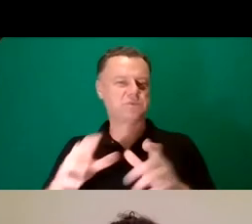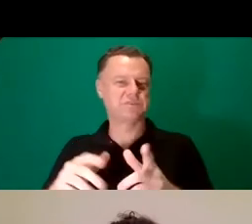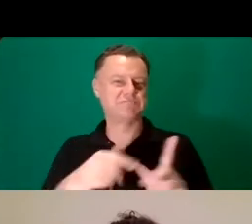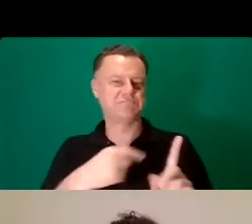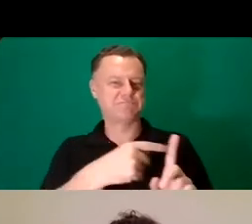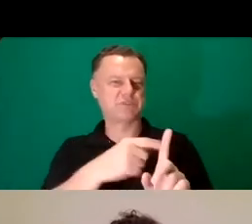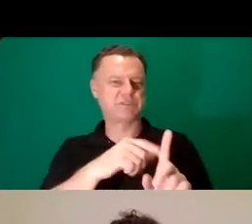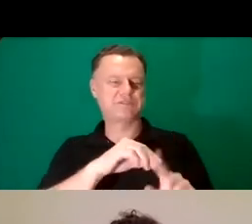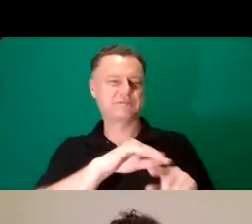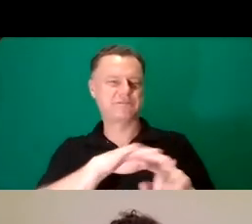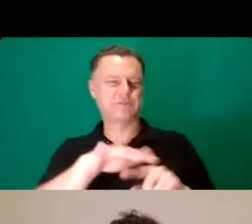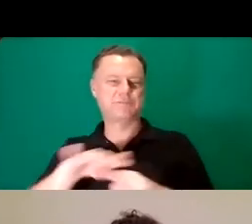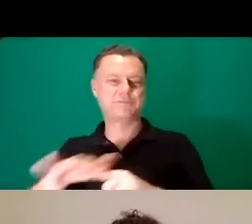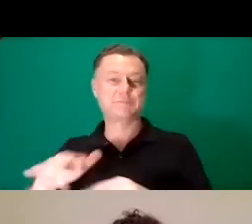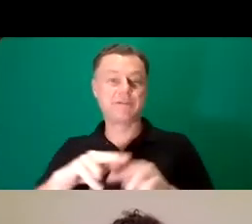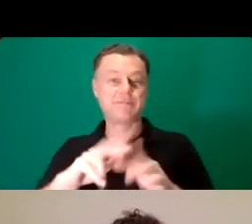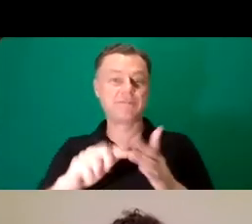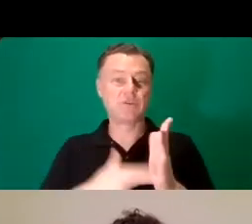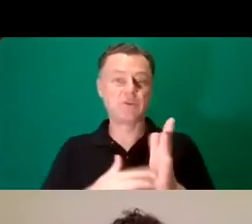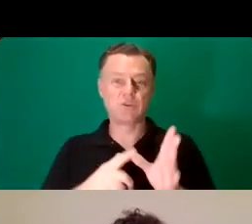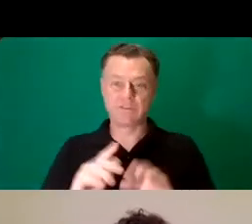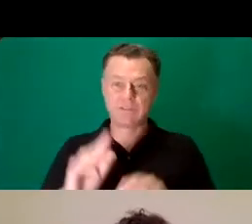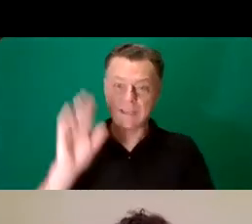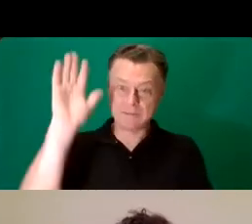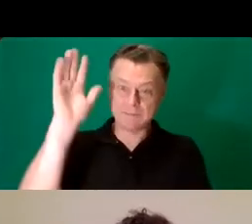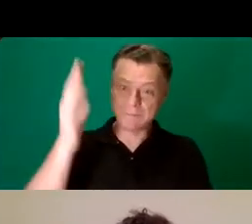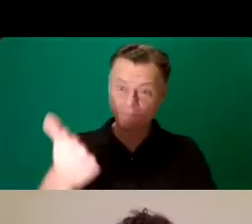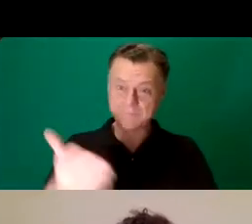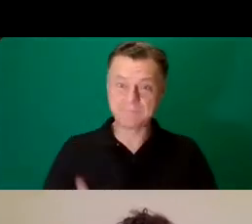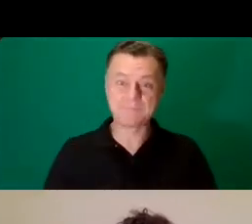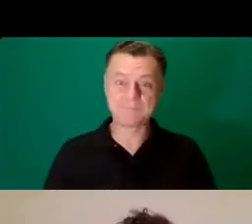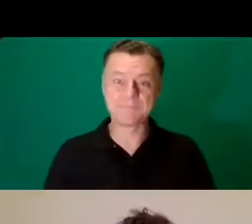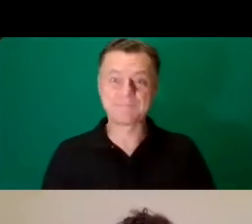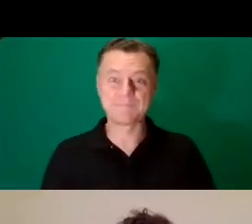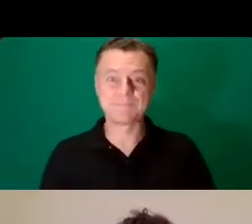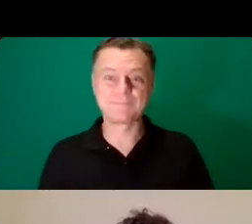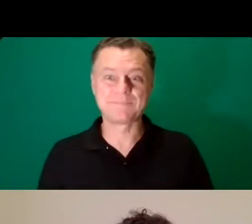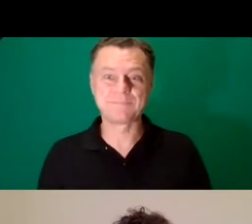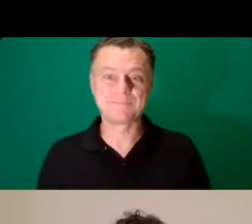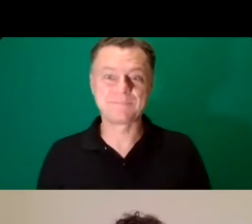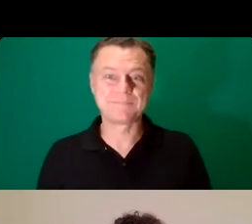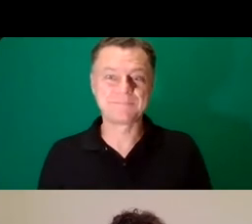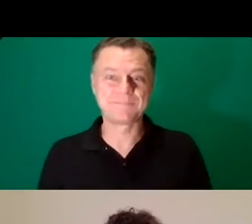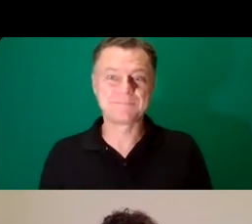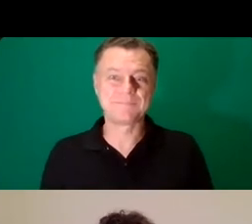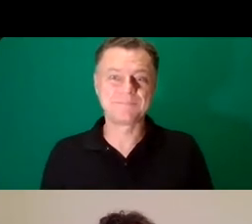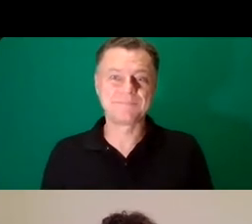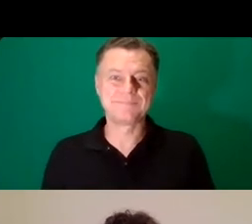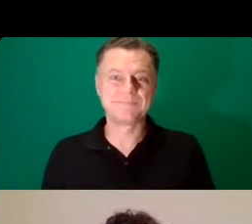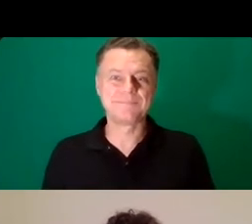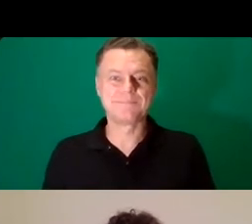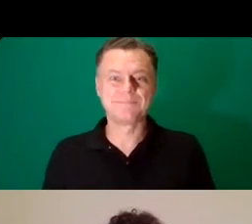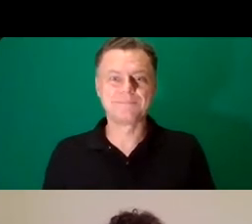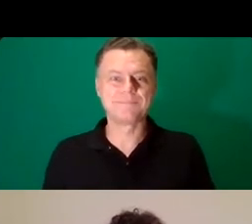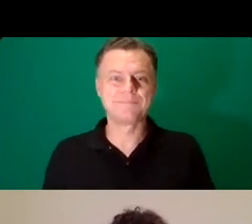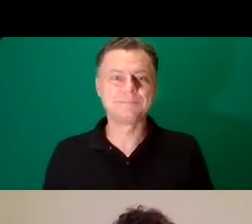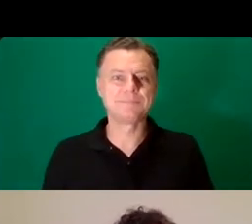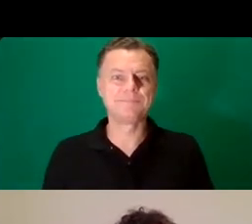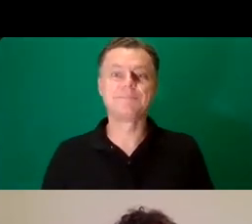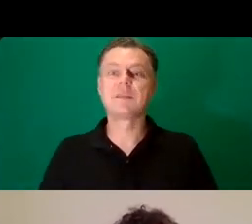Fiona, I can see your hand up. Oh, you're a mute.